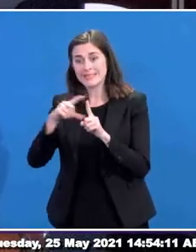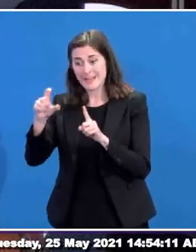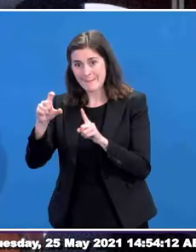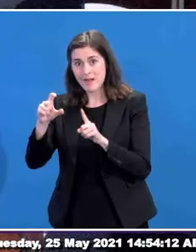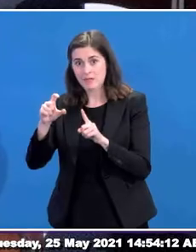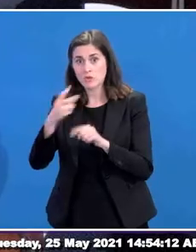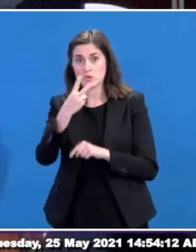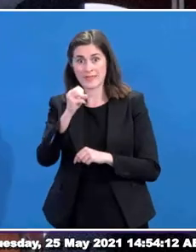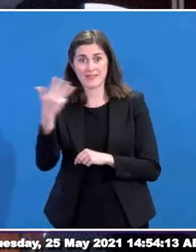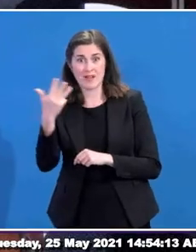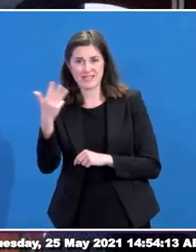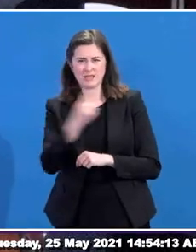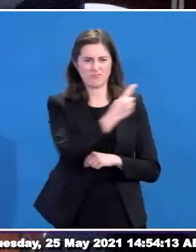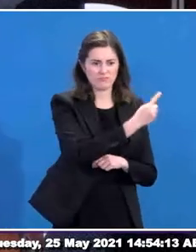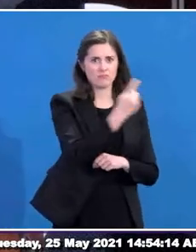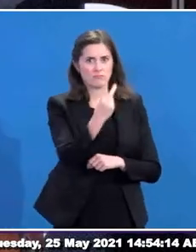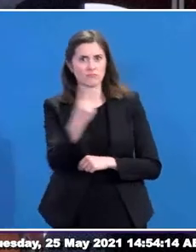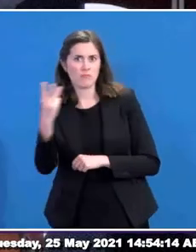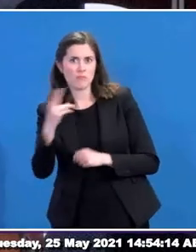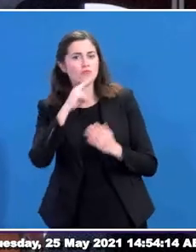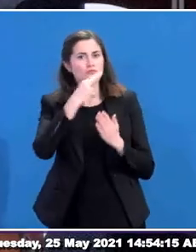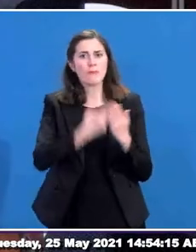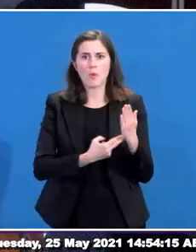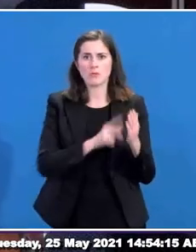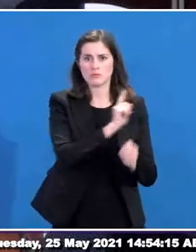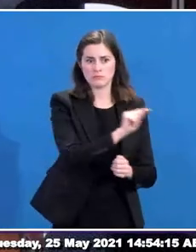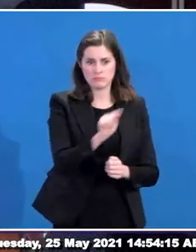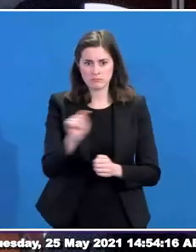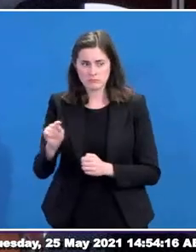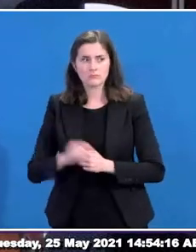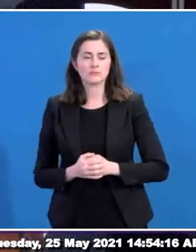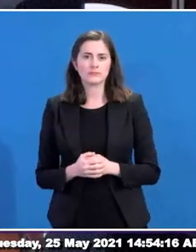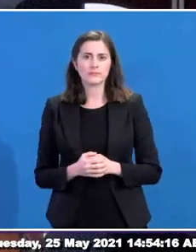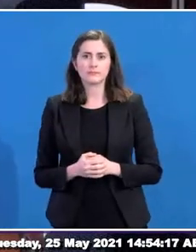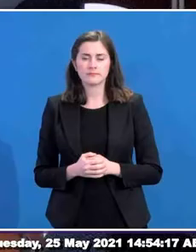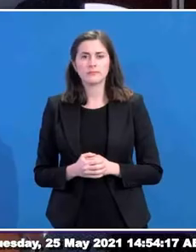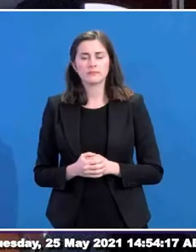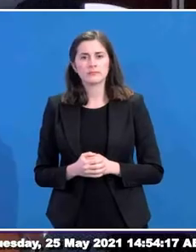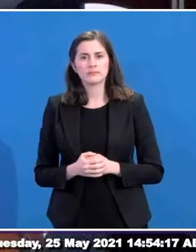We will look at each of these three reports in a moment, but these first three